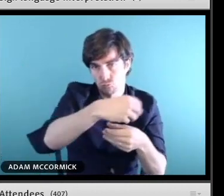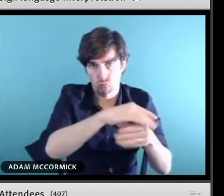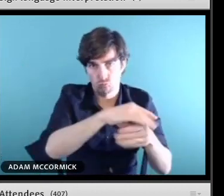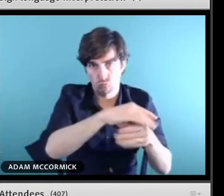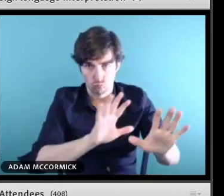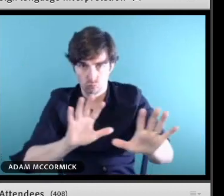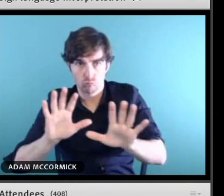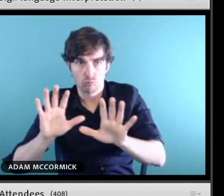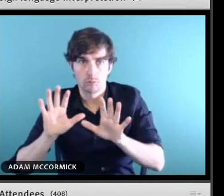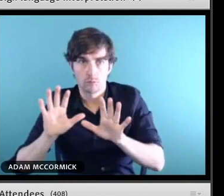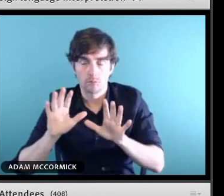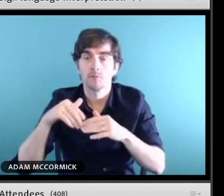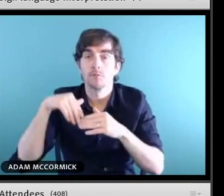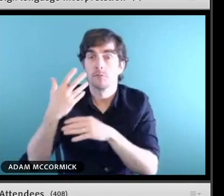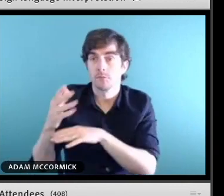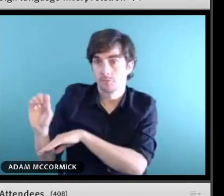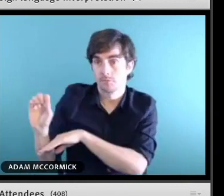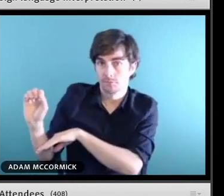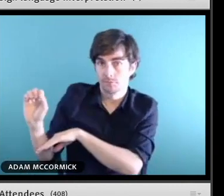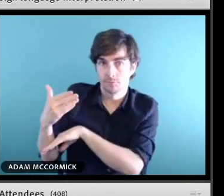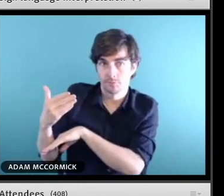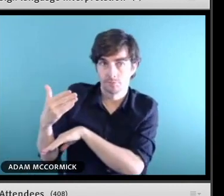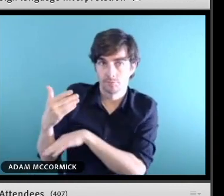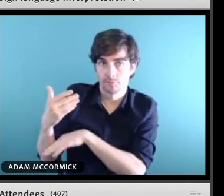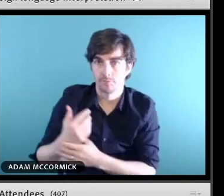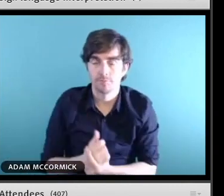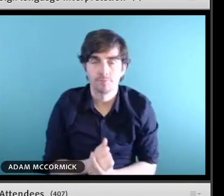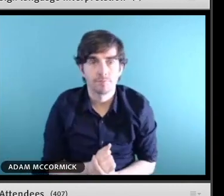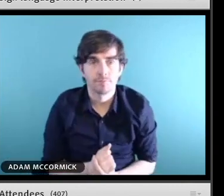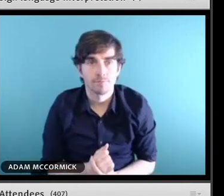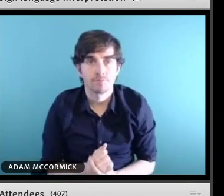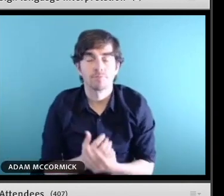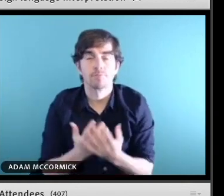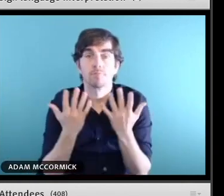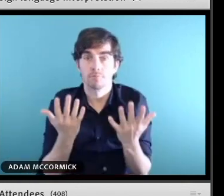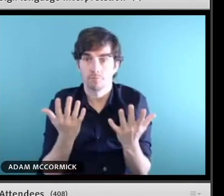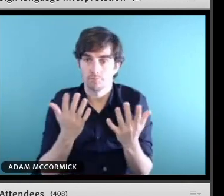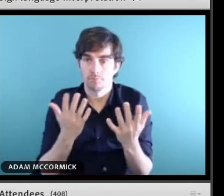education emergency preparedness and response plan to be more inclusive with budgets. Lastly,